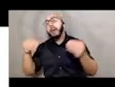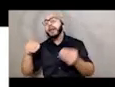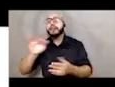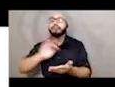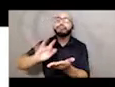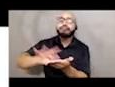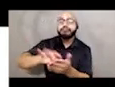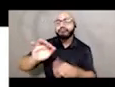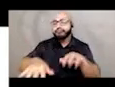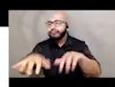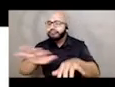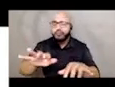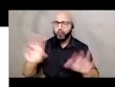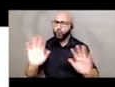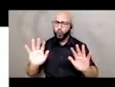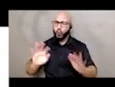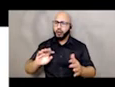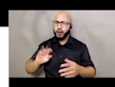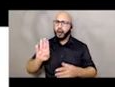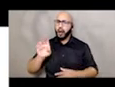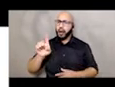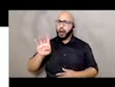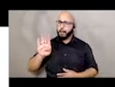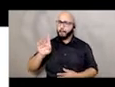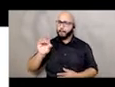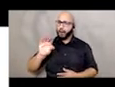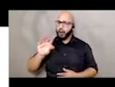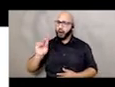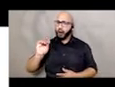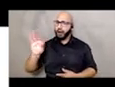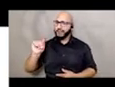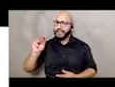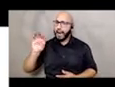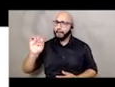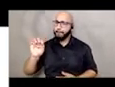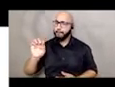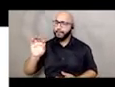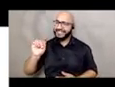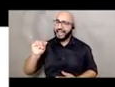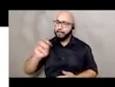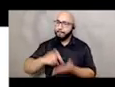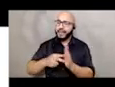What I mean by a block off time is really trying to schedule into your work time or your school time,